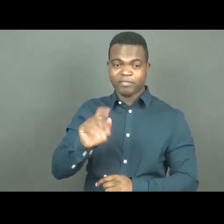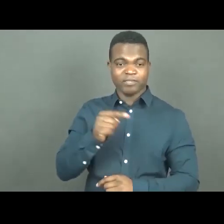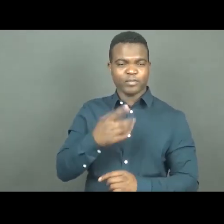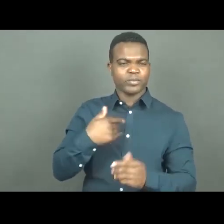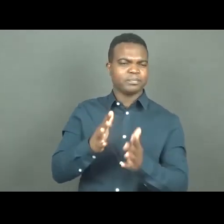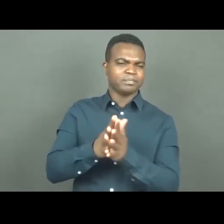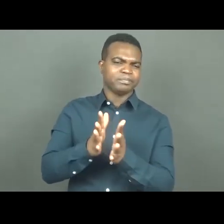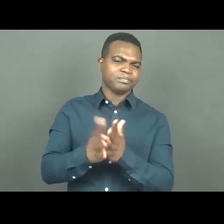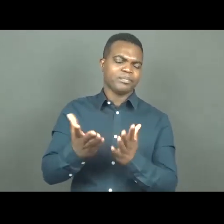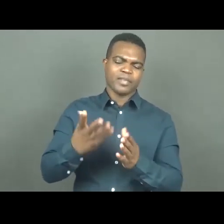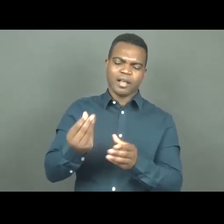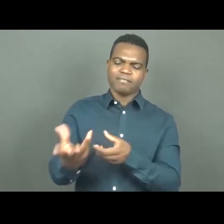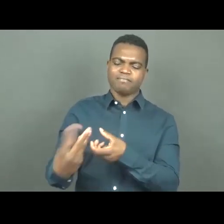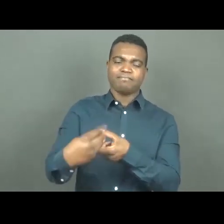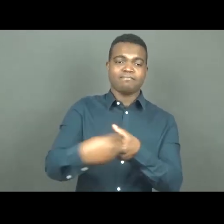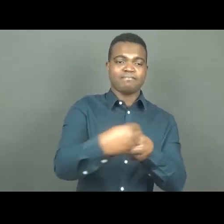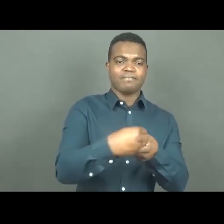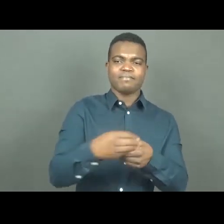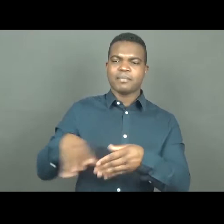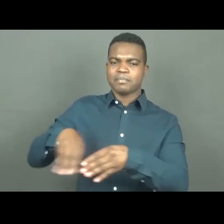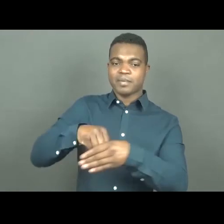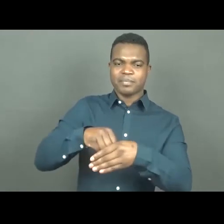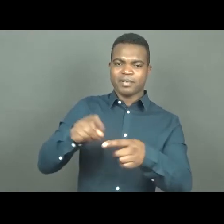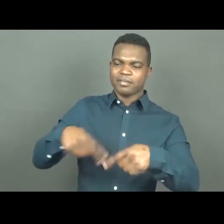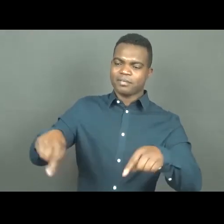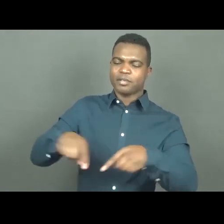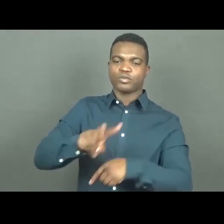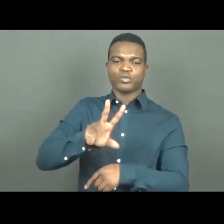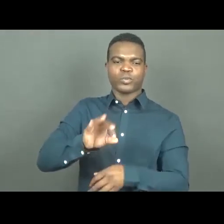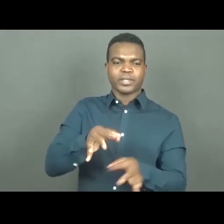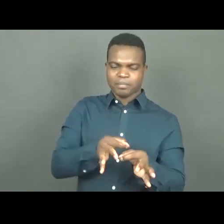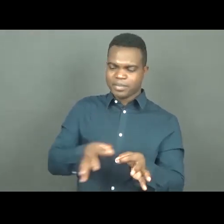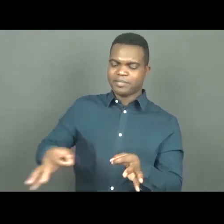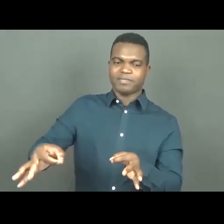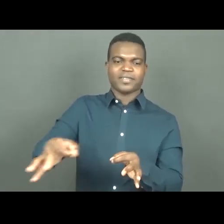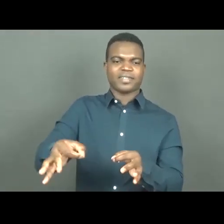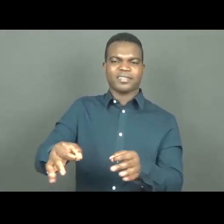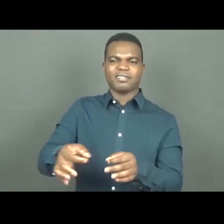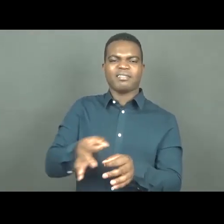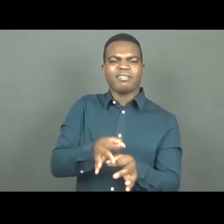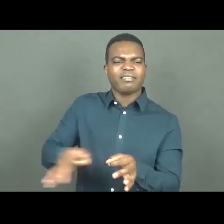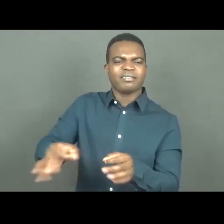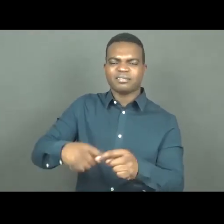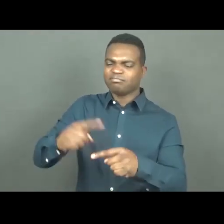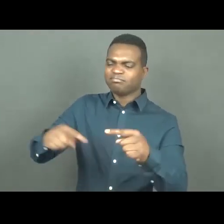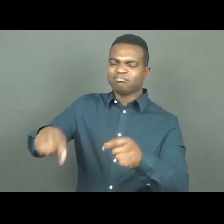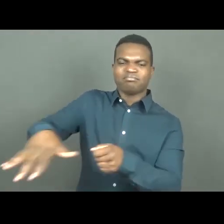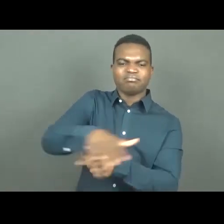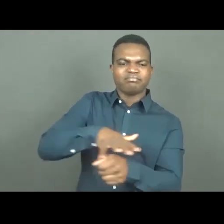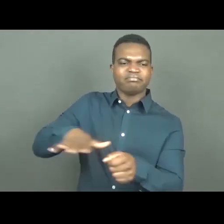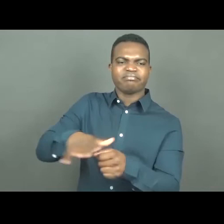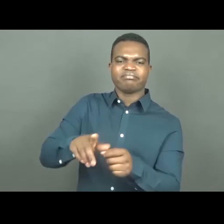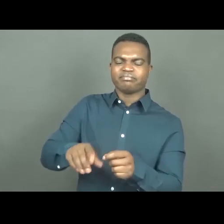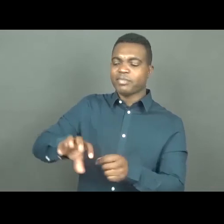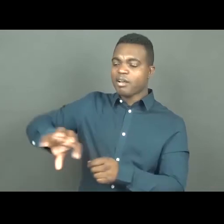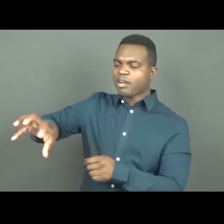Hannah for sharing the power-point earlier. One of the things we had to do as an OPD in the pacific